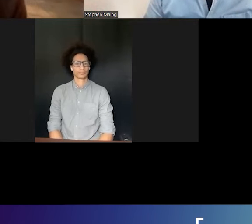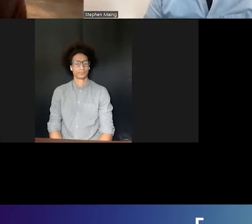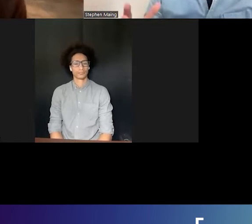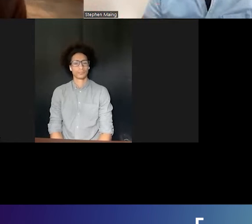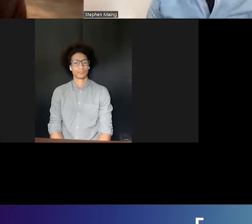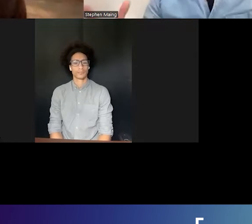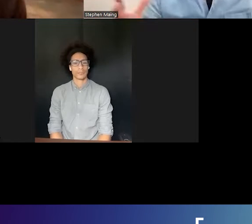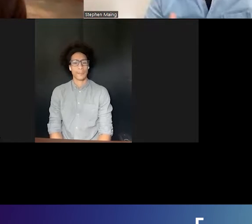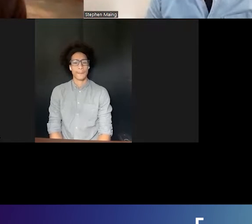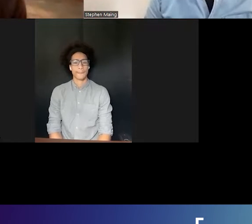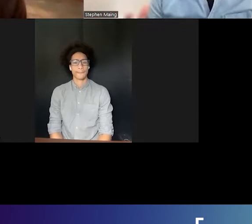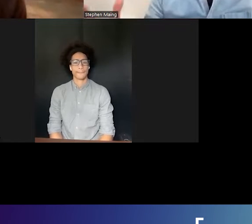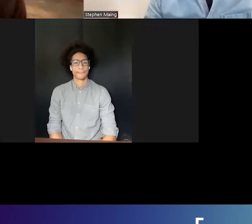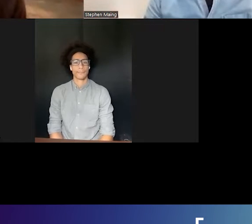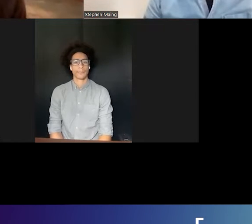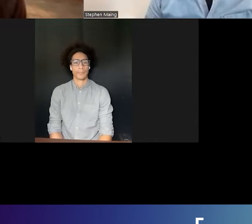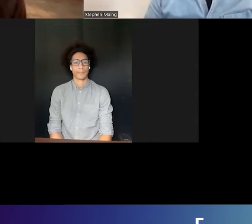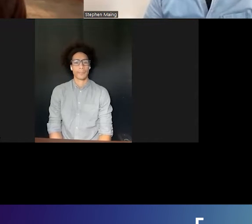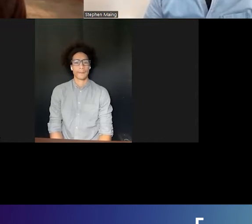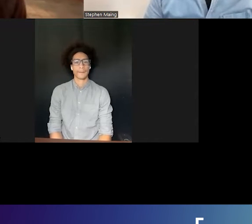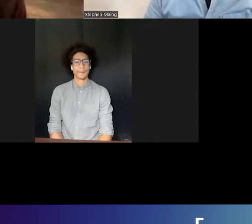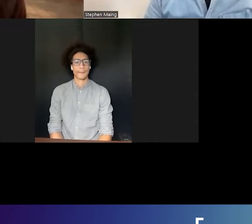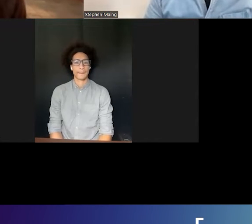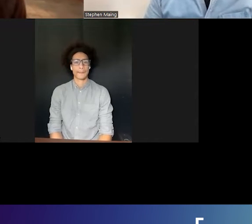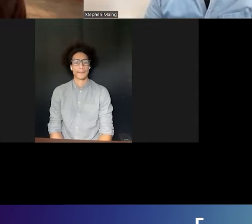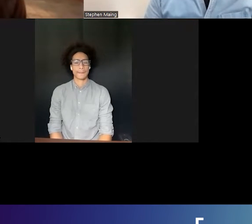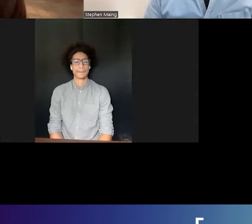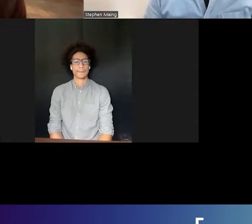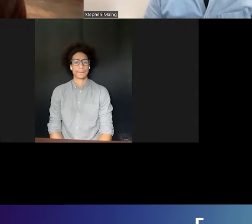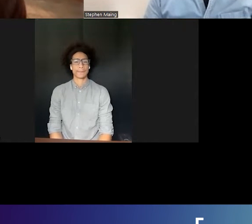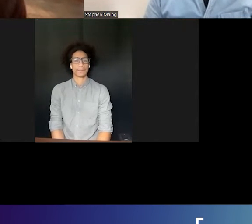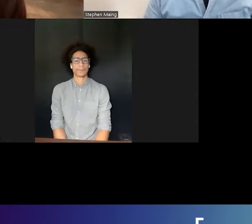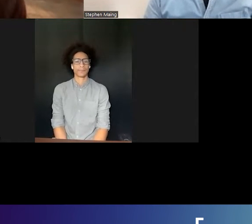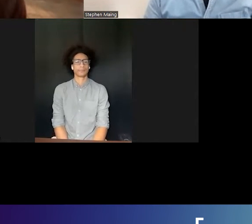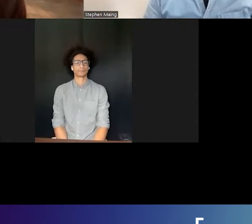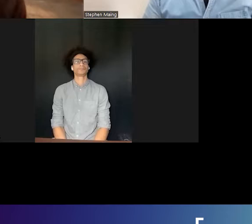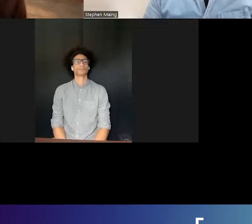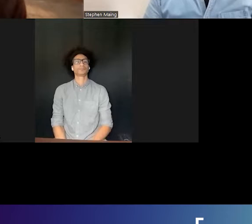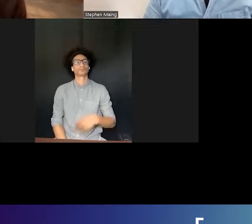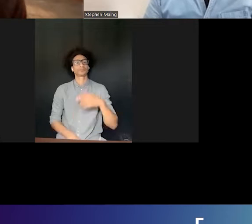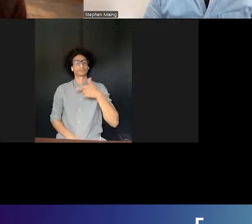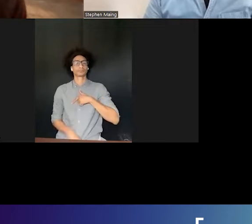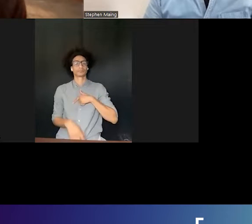with like educational community rights and things like that. And to kind of in some meetings